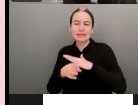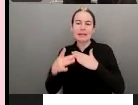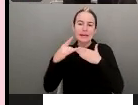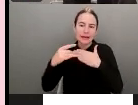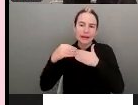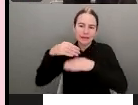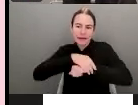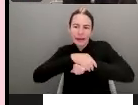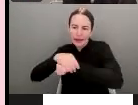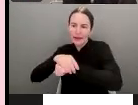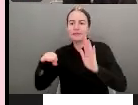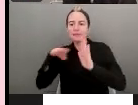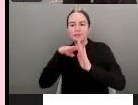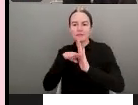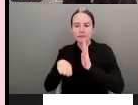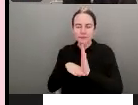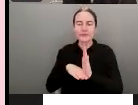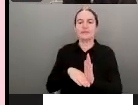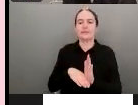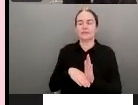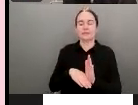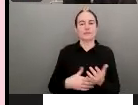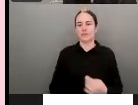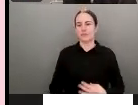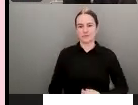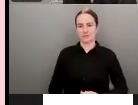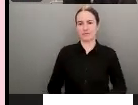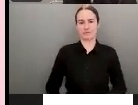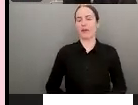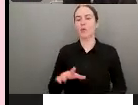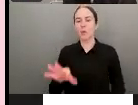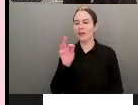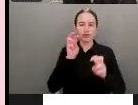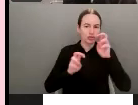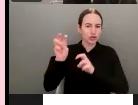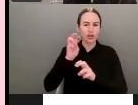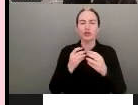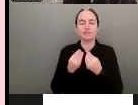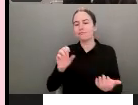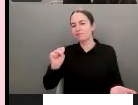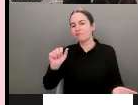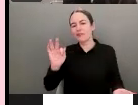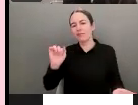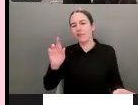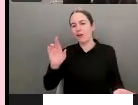with like search engine of your things, and that might bring some things.